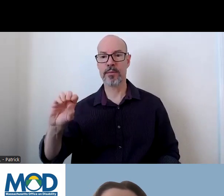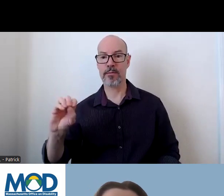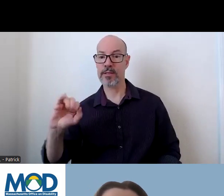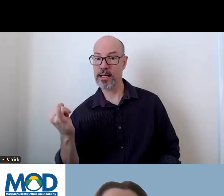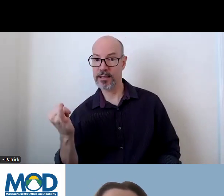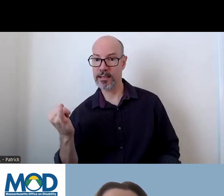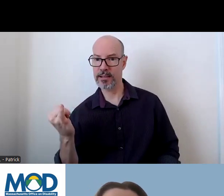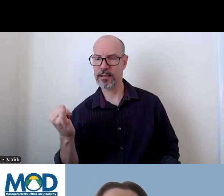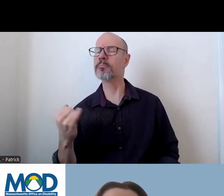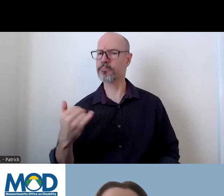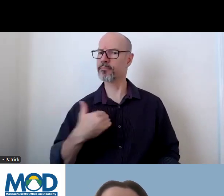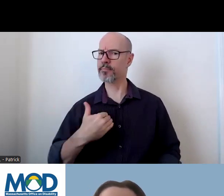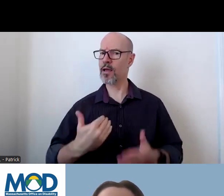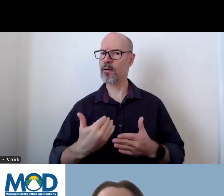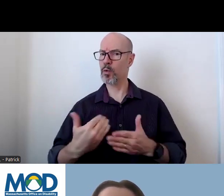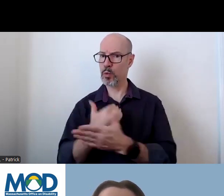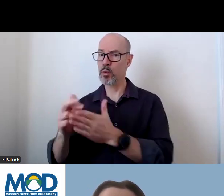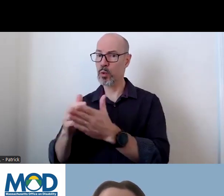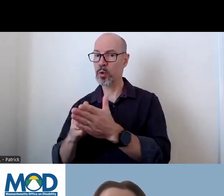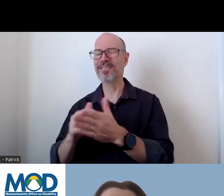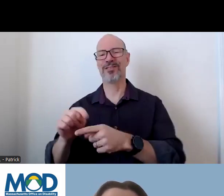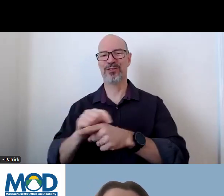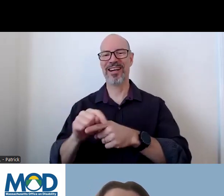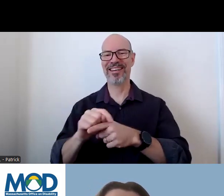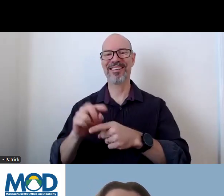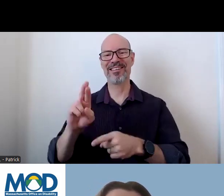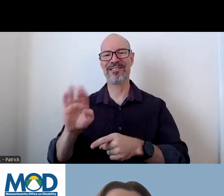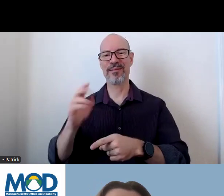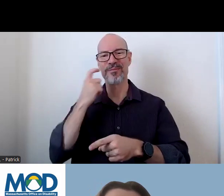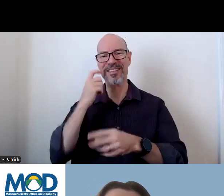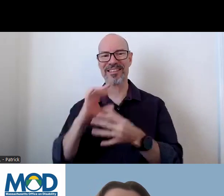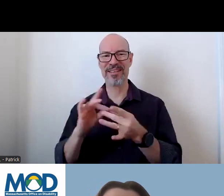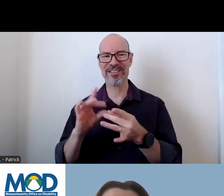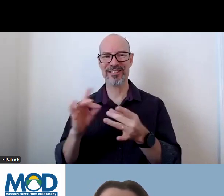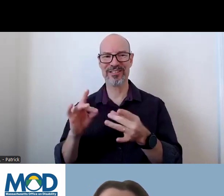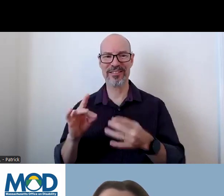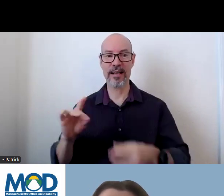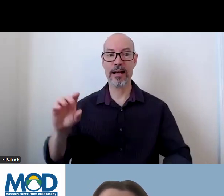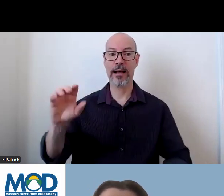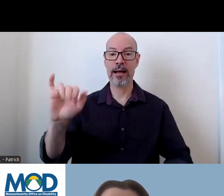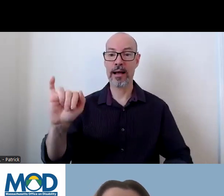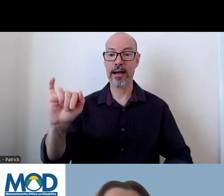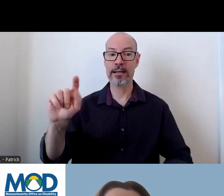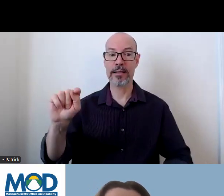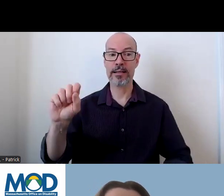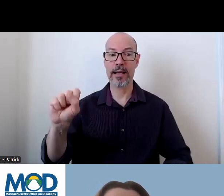training on the new rules that Rob just mentioned. ITS61 is the state-wide contract for accessibility